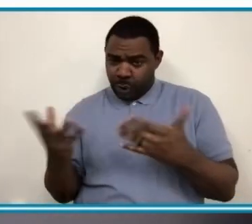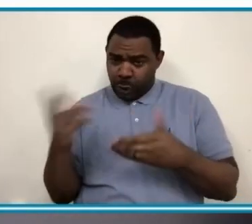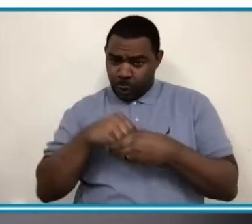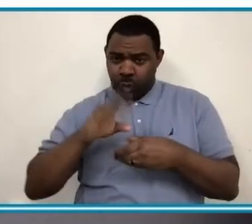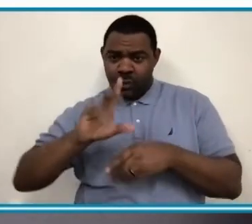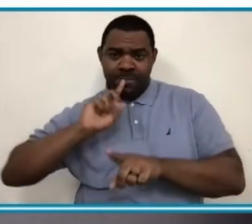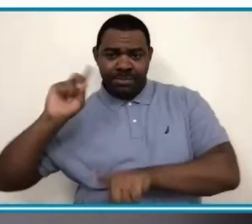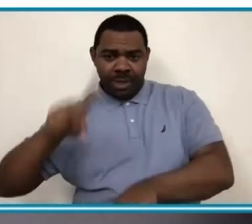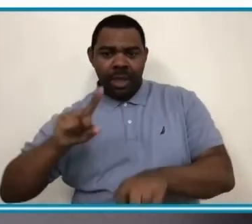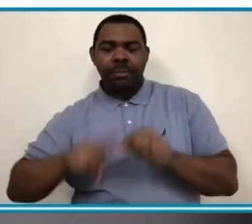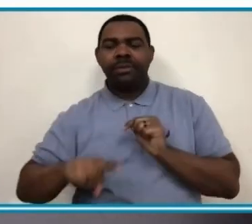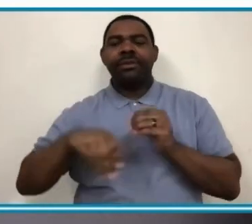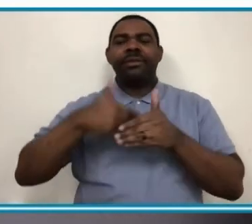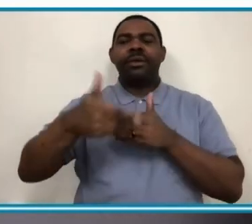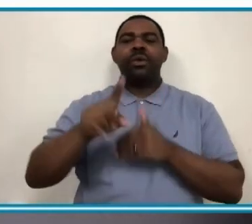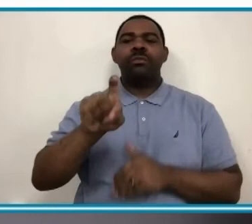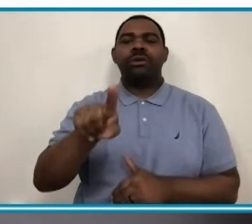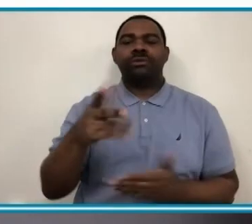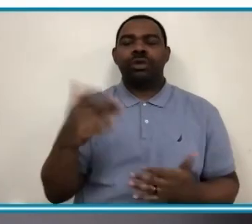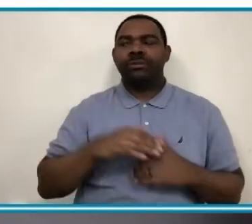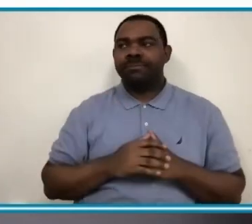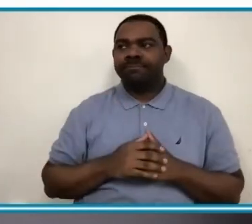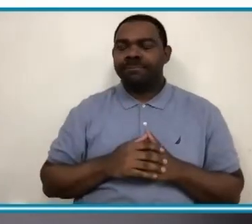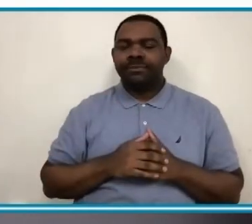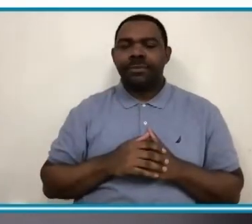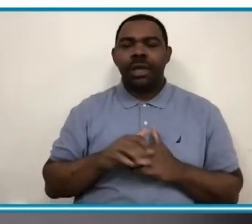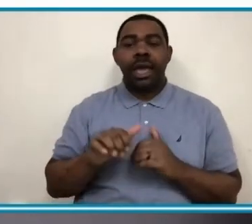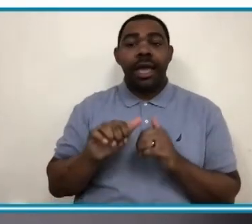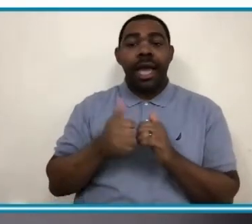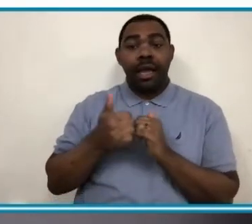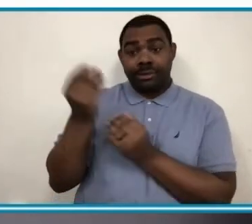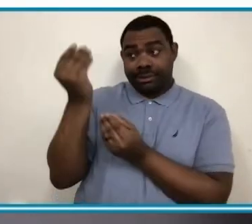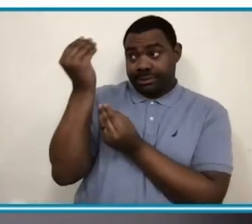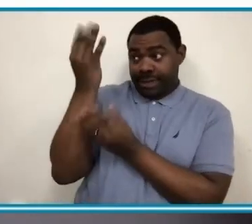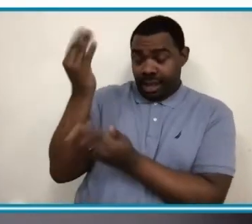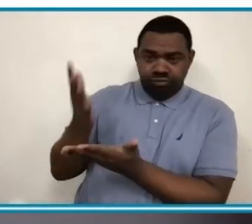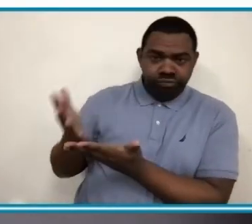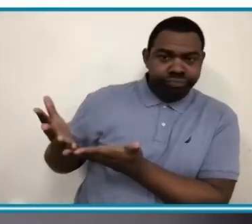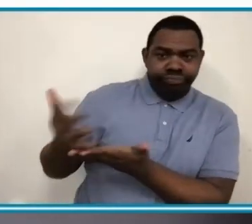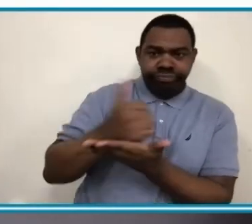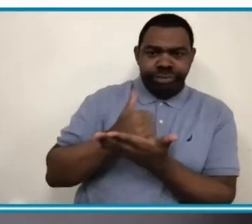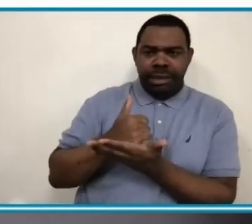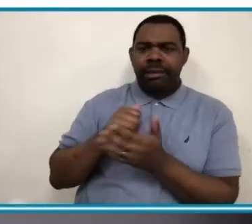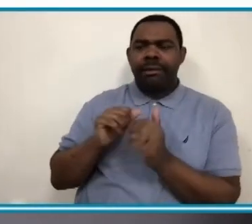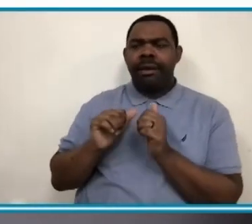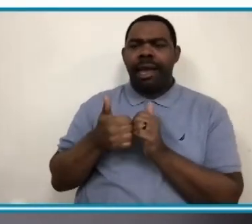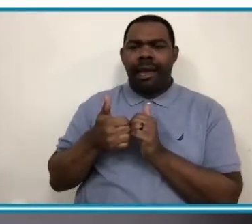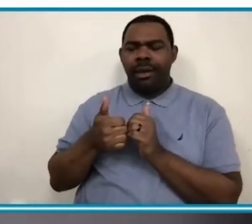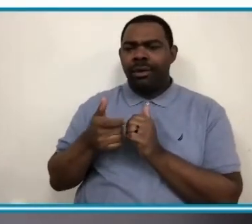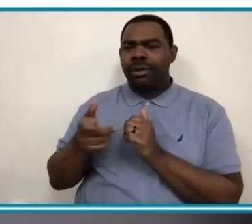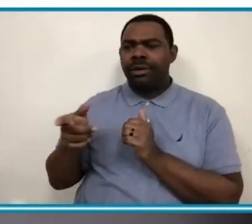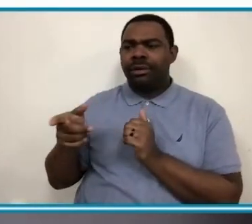So how do the data acquired in these studies inform how these music therapies are composed?